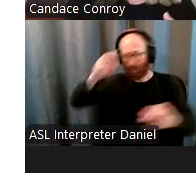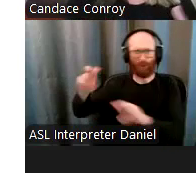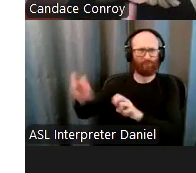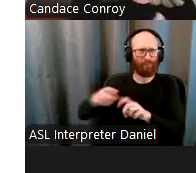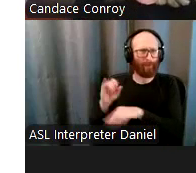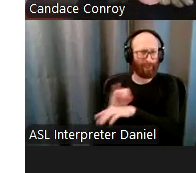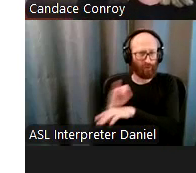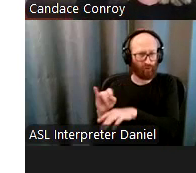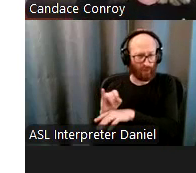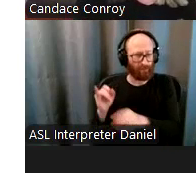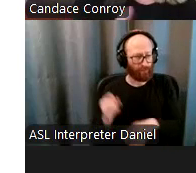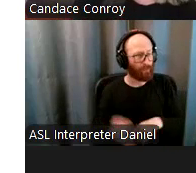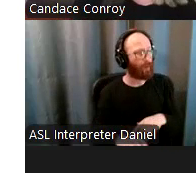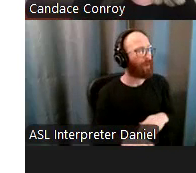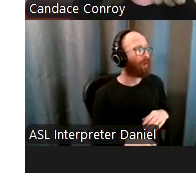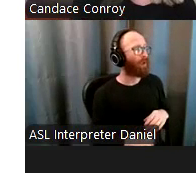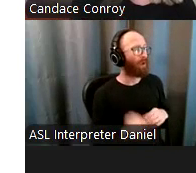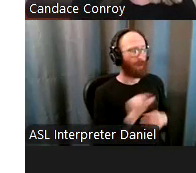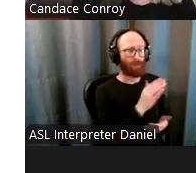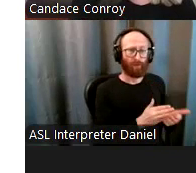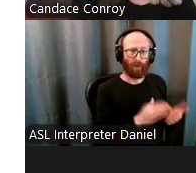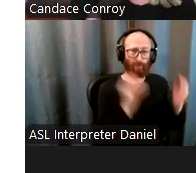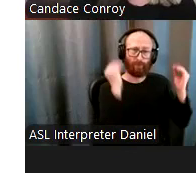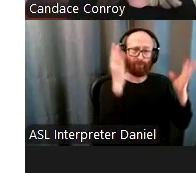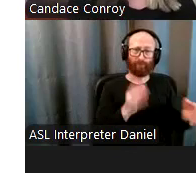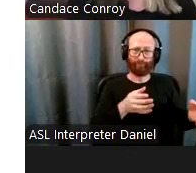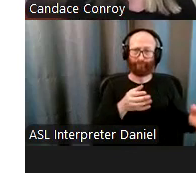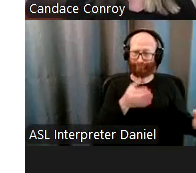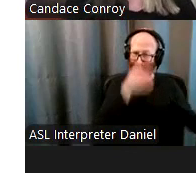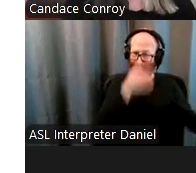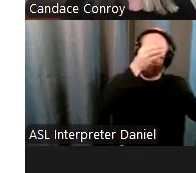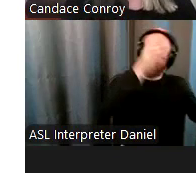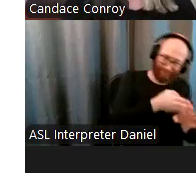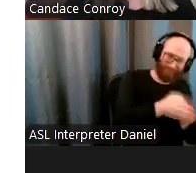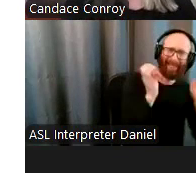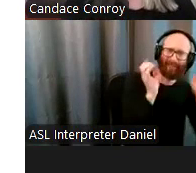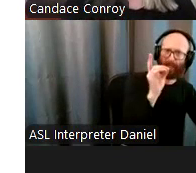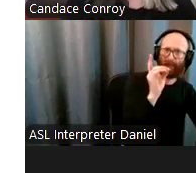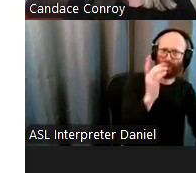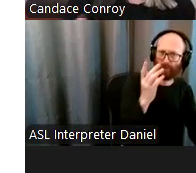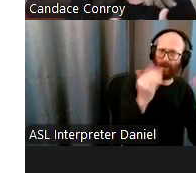also have instructors with expertise in the education space right, and teaching experience